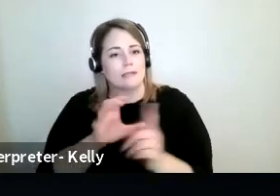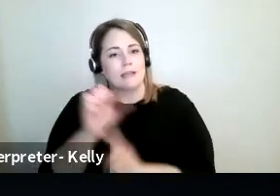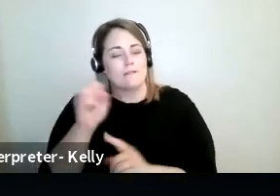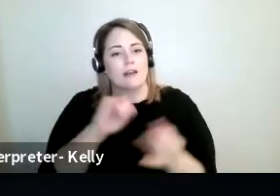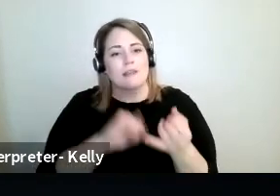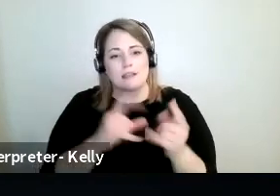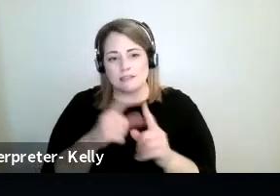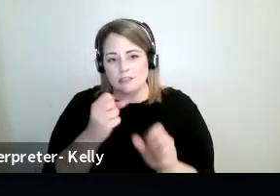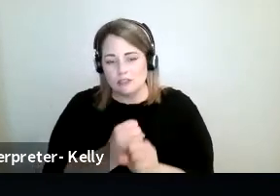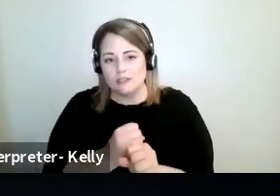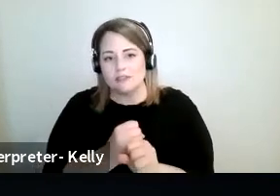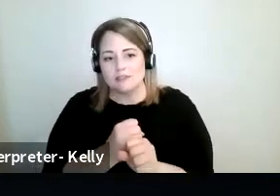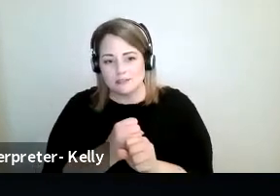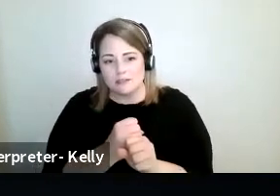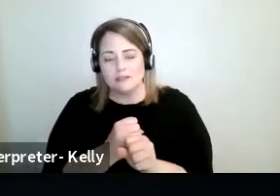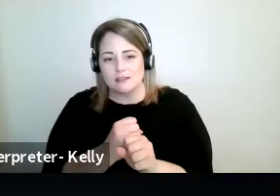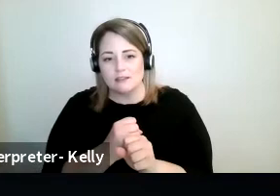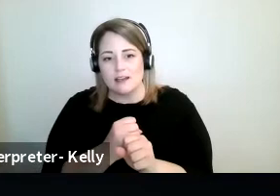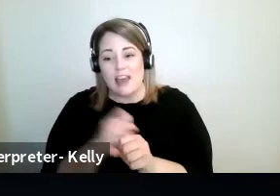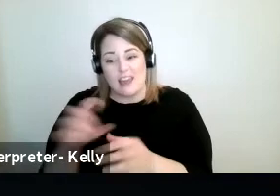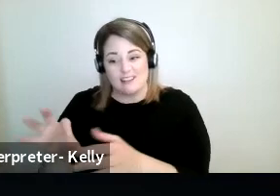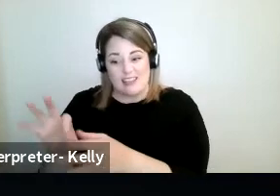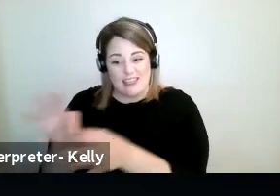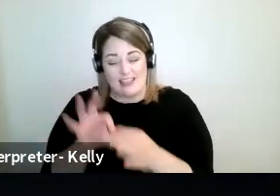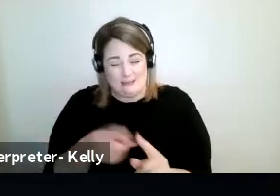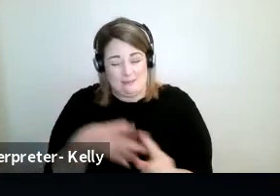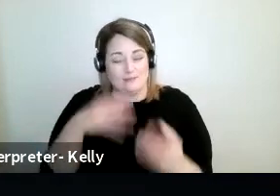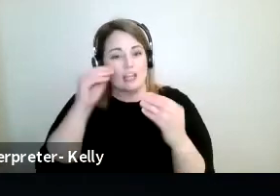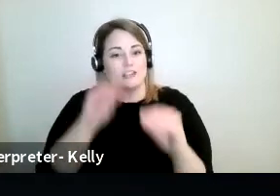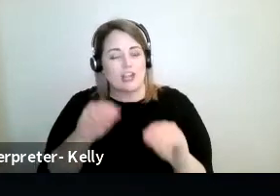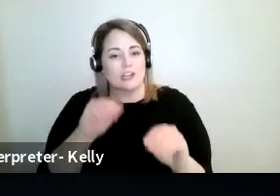around – and education being specifically one of those is guaranteeing equal and accessible